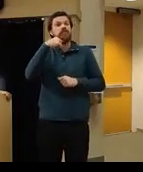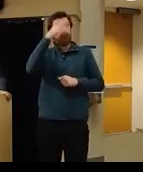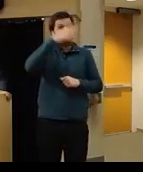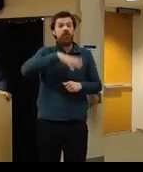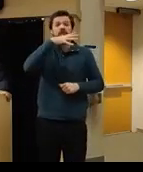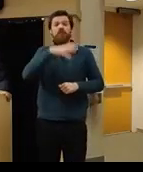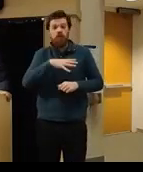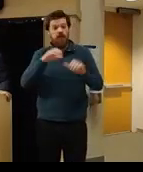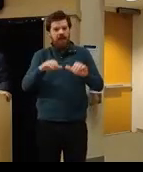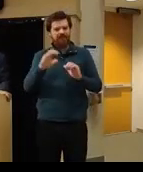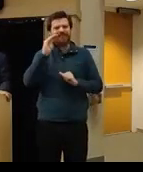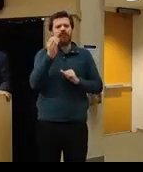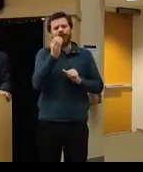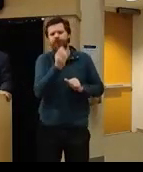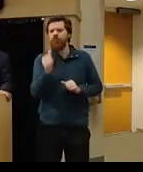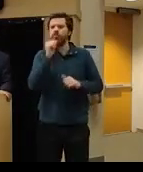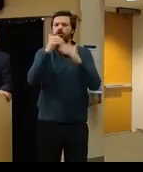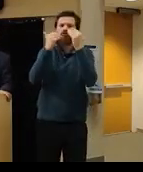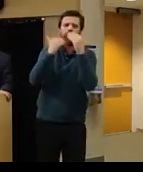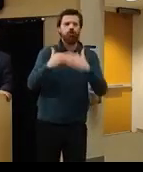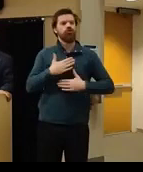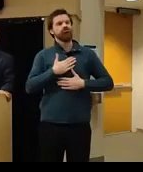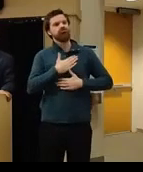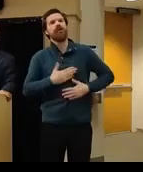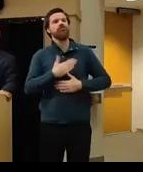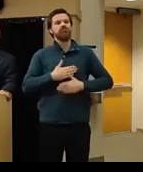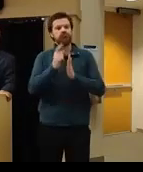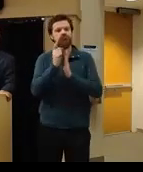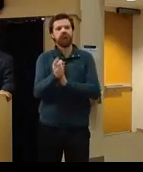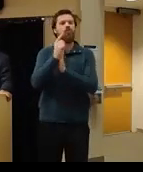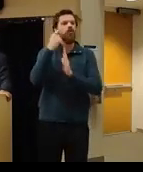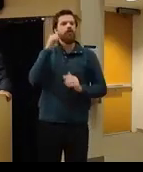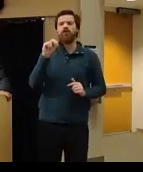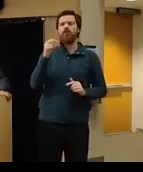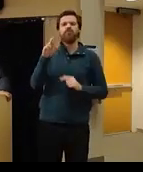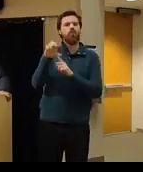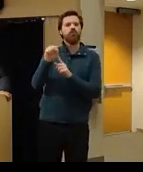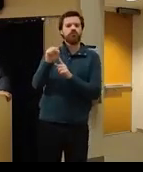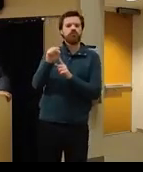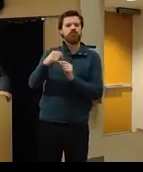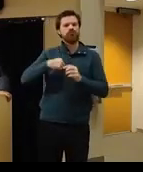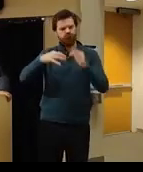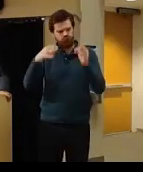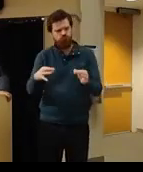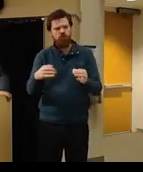the few unrestricted recreational outlets for Negroes I judge that there are many definitely